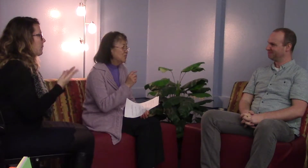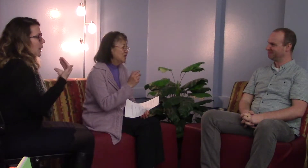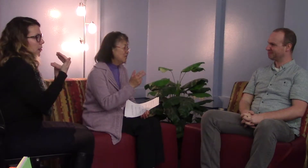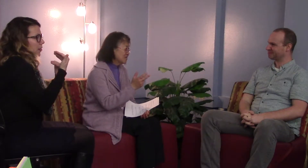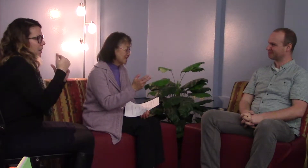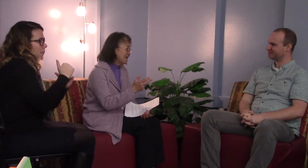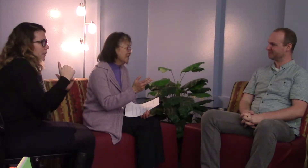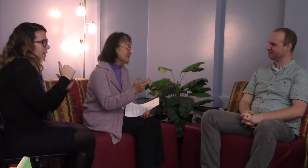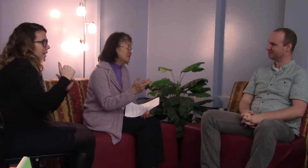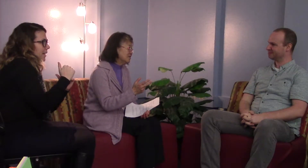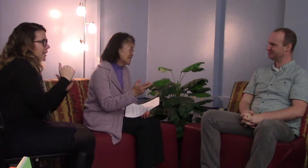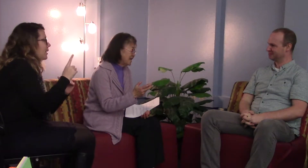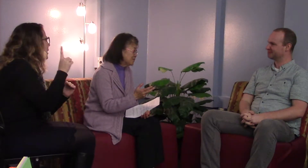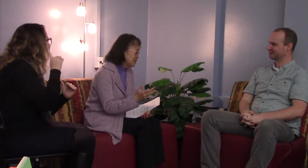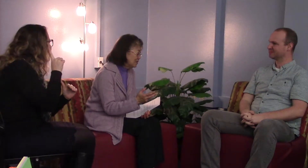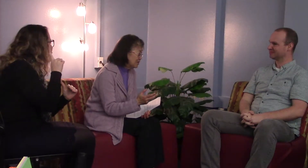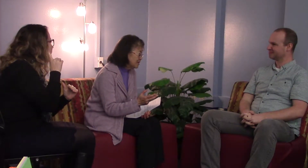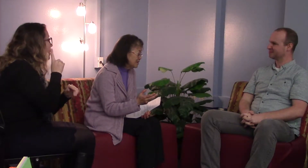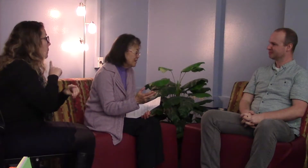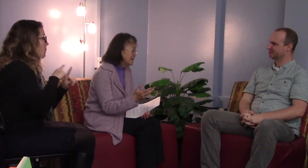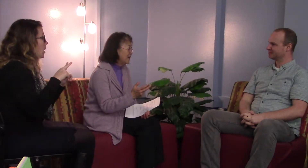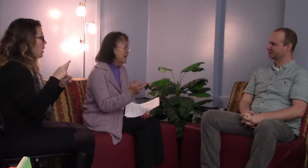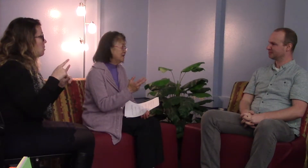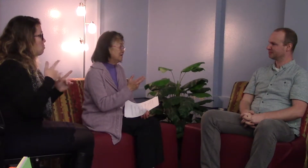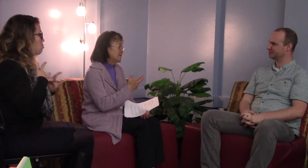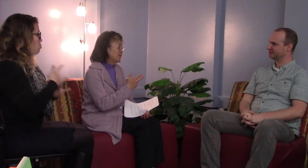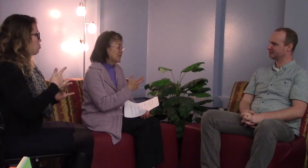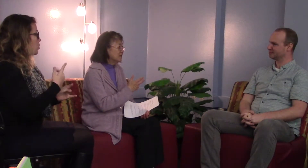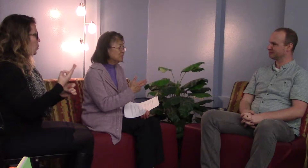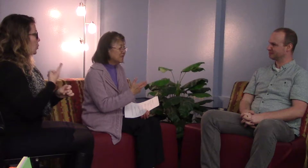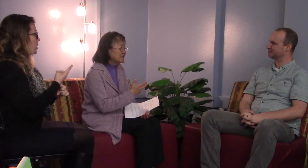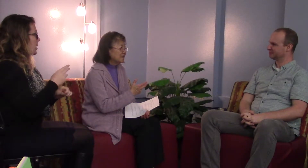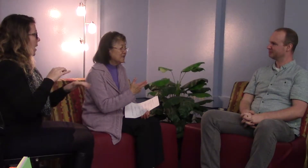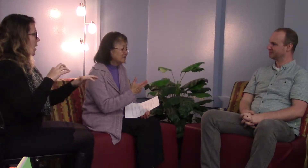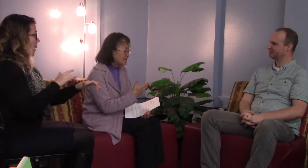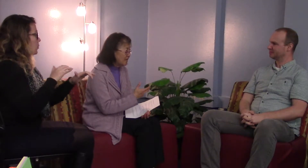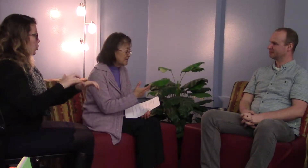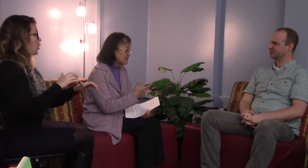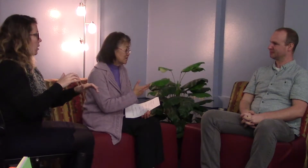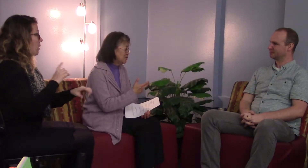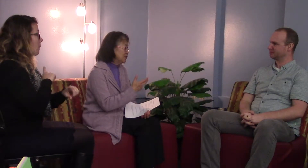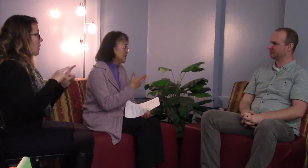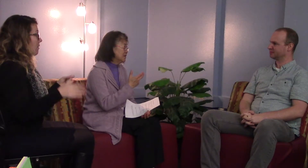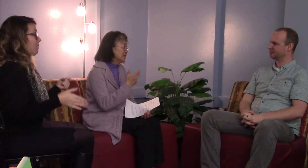will most likely use a captioner. And for a completely deaf student,